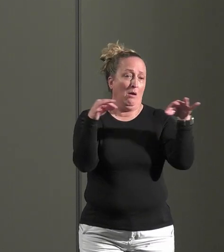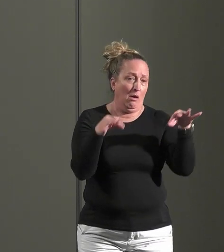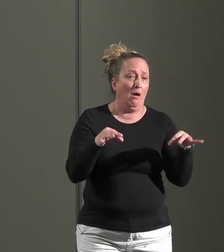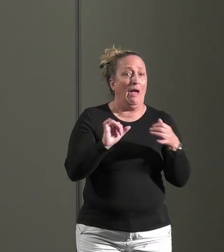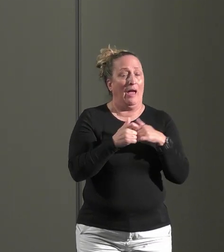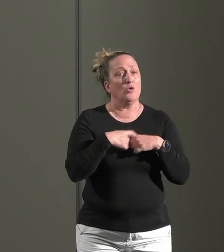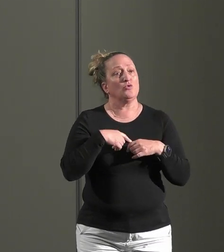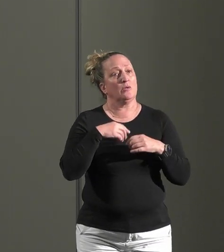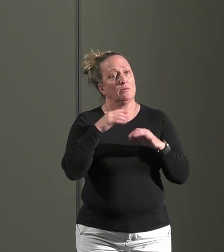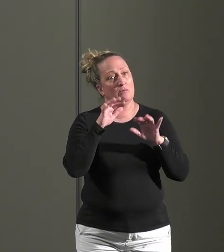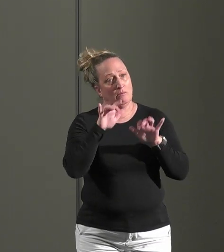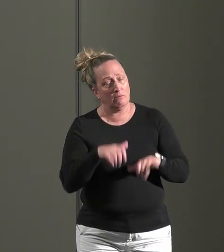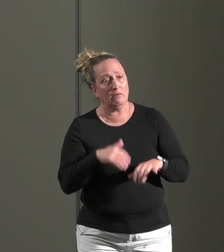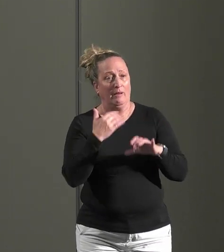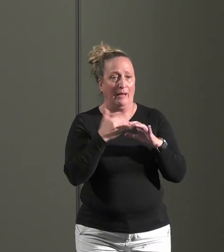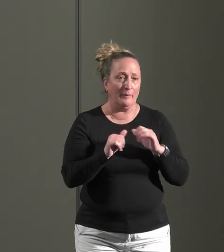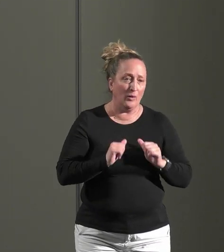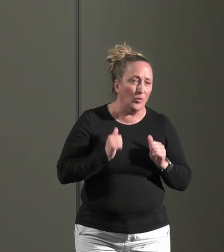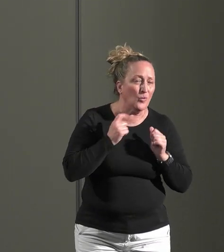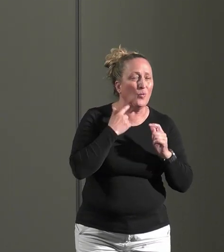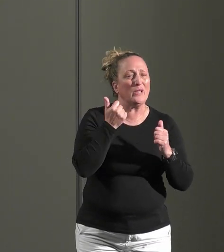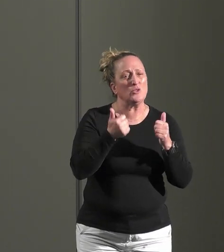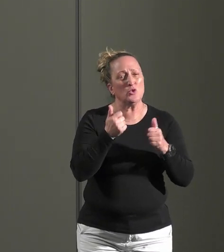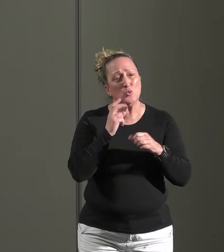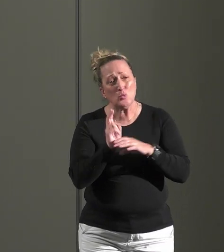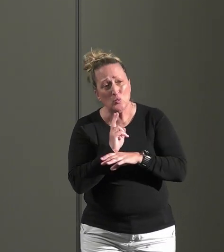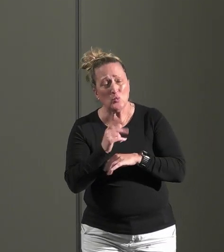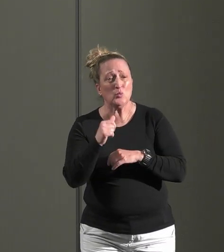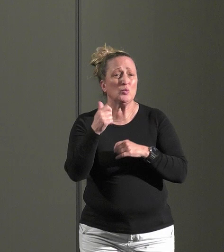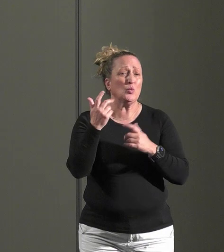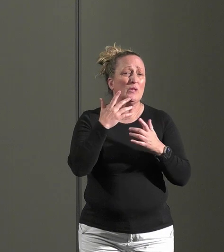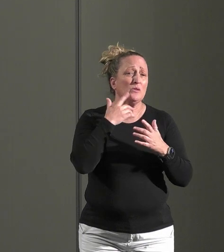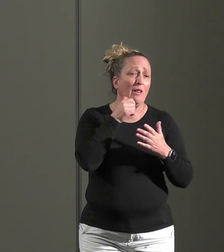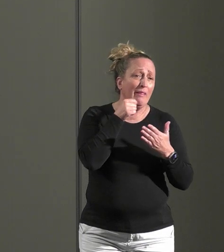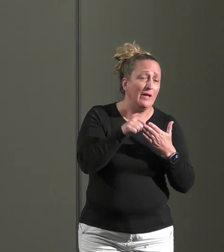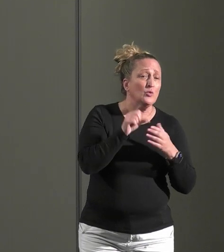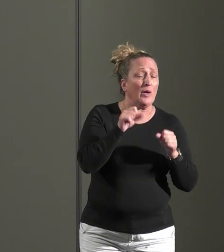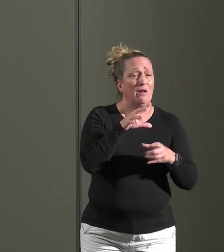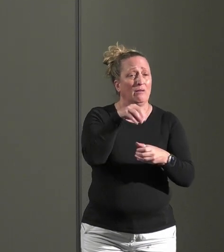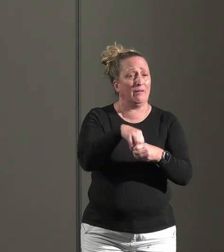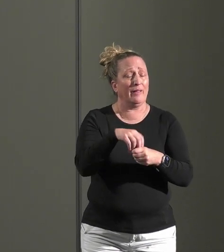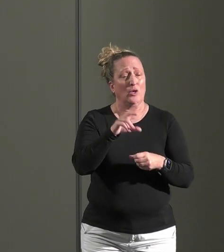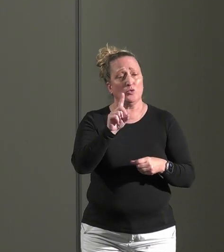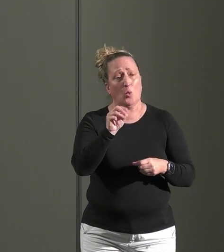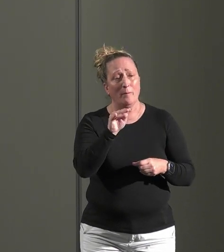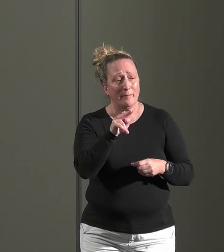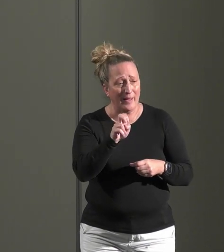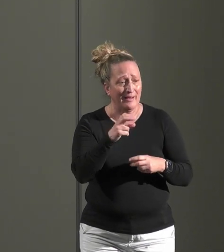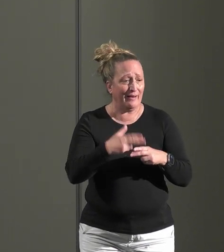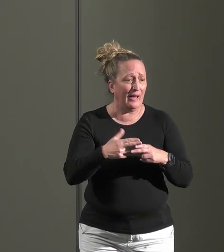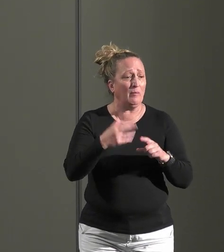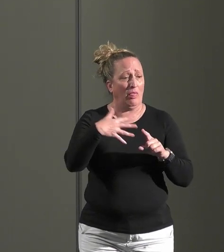the email address and elements and letters you could use and including the domain name.